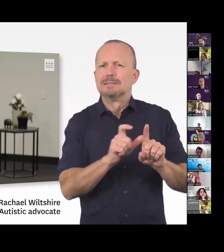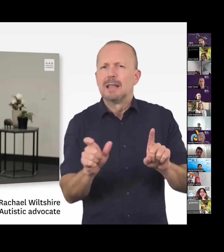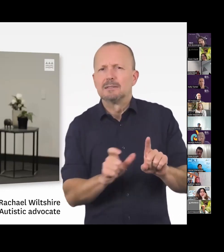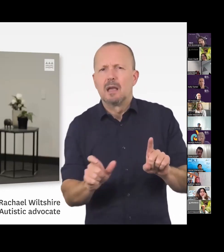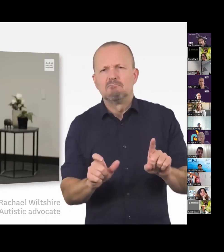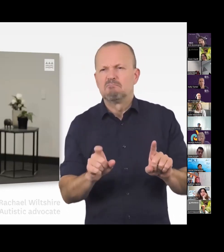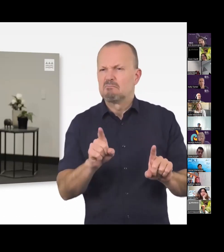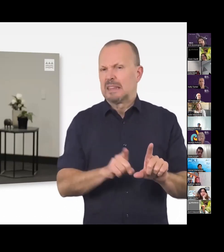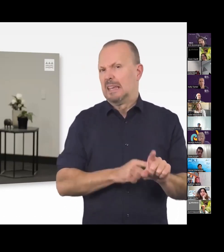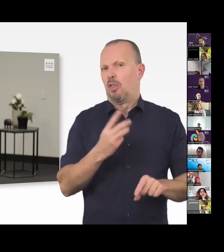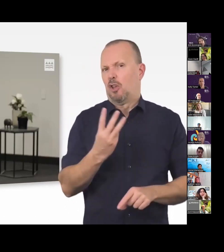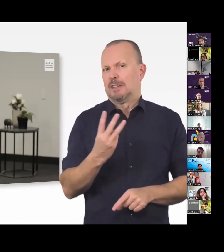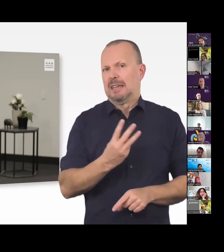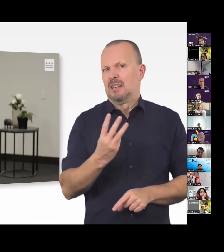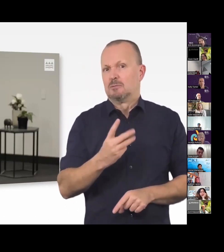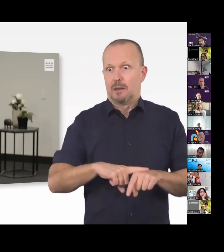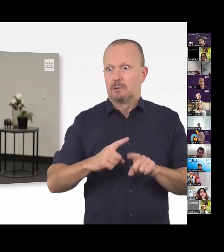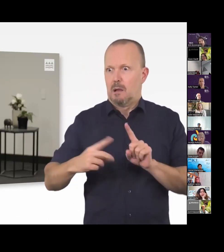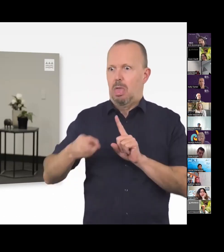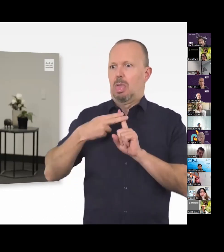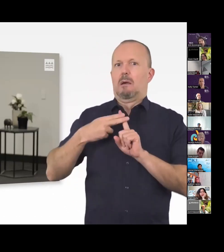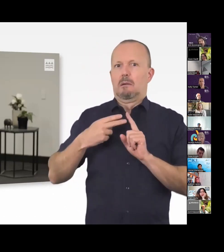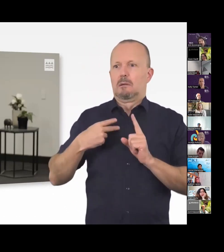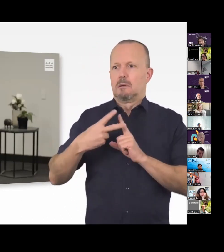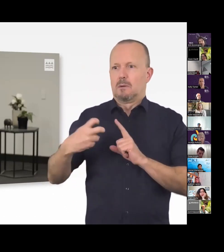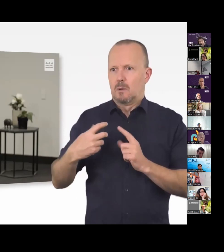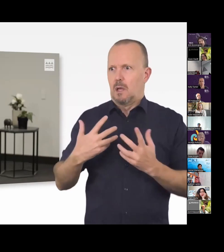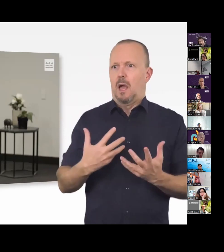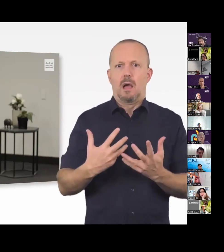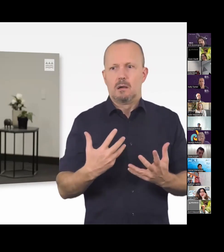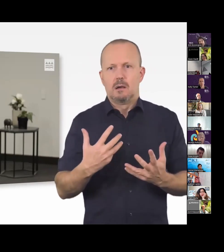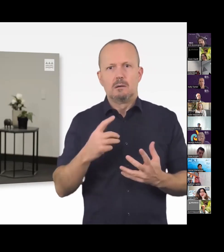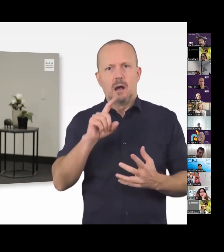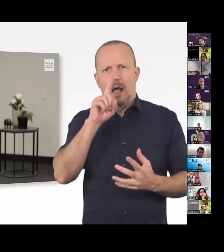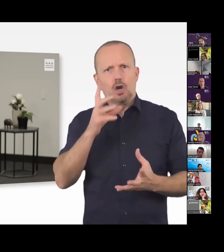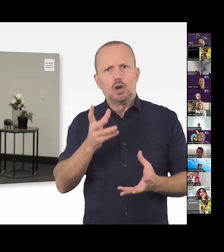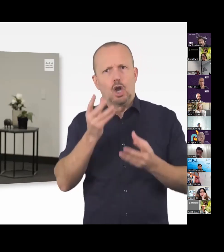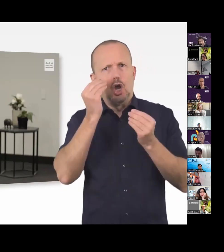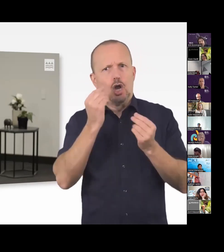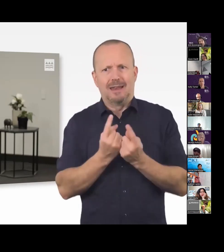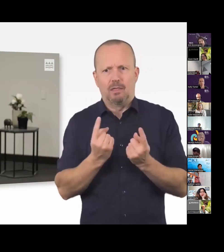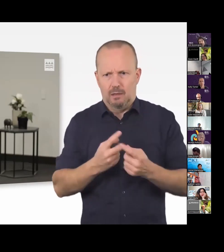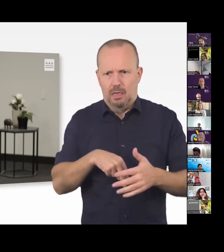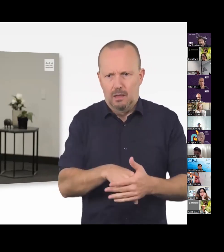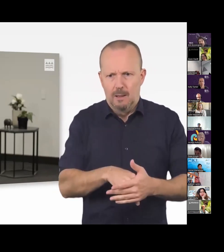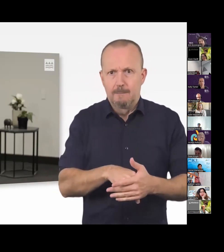in, like year 13 and they're like, "My whole school career was ruined, because I couldn't learn anything,